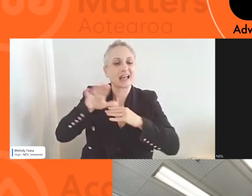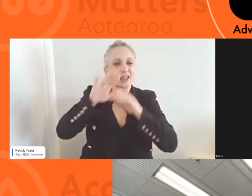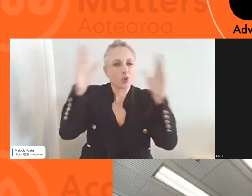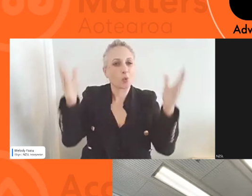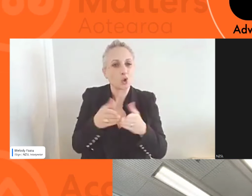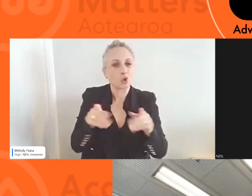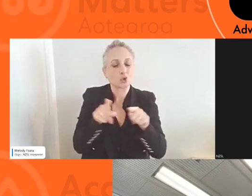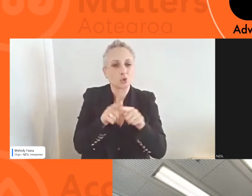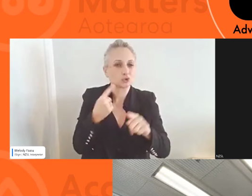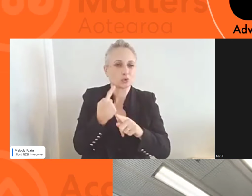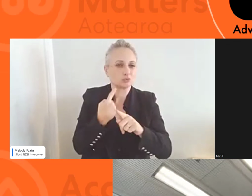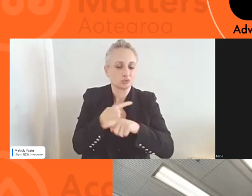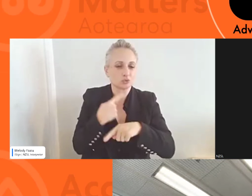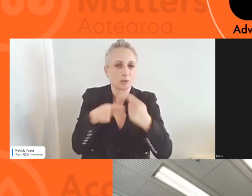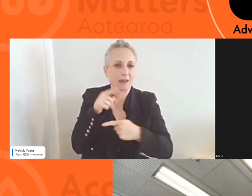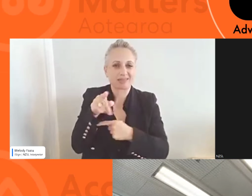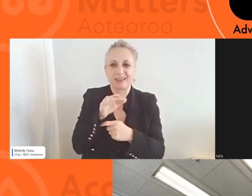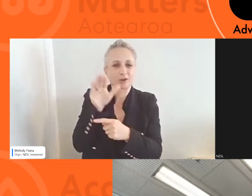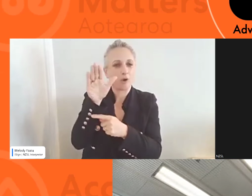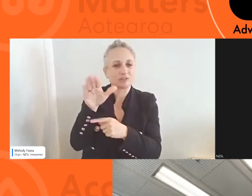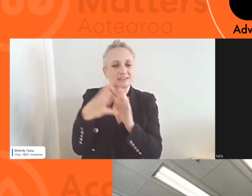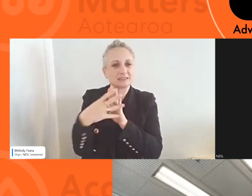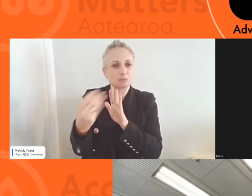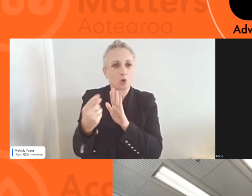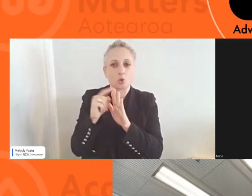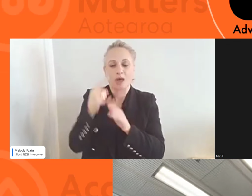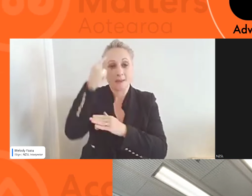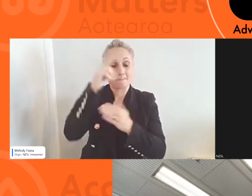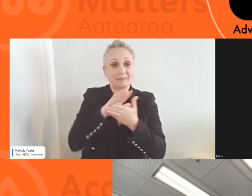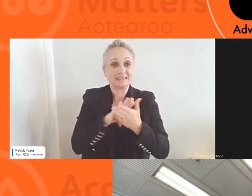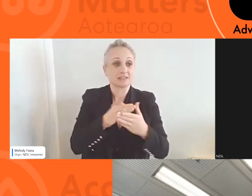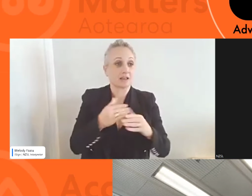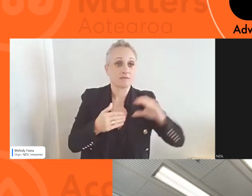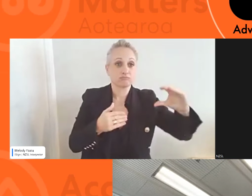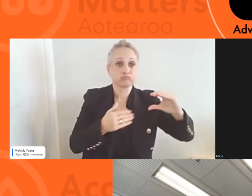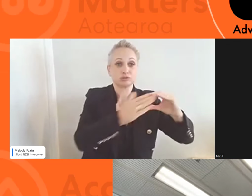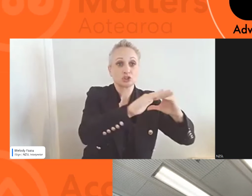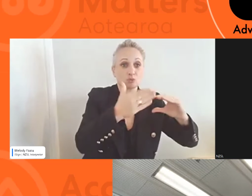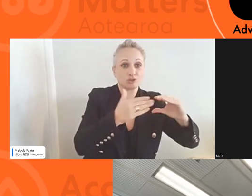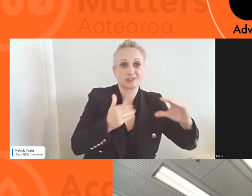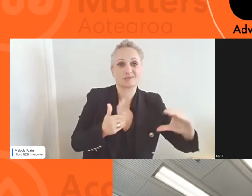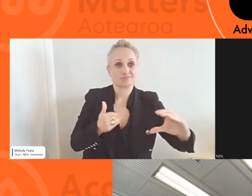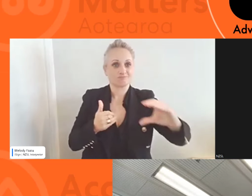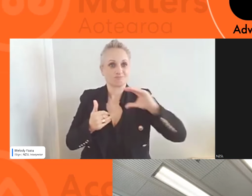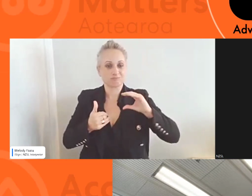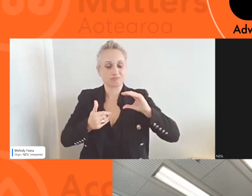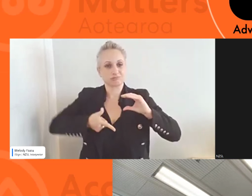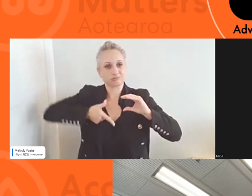developer, so much goes to the community and so much goes to the property developer. Unfortunately our system, we've created a system